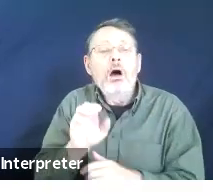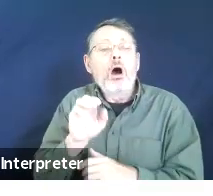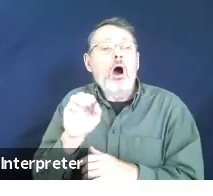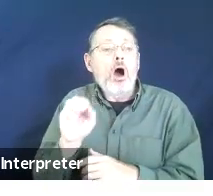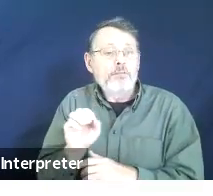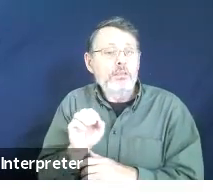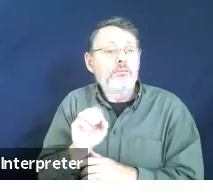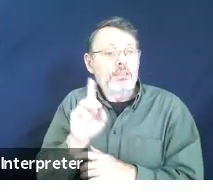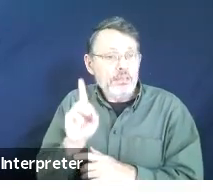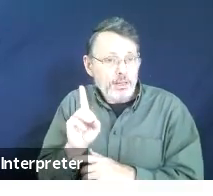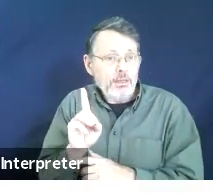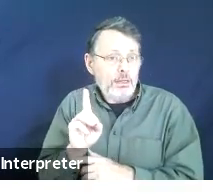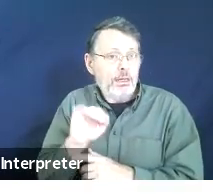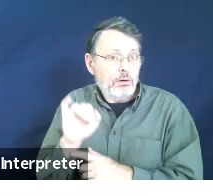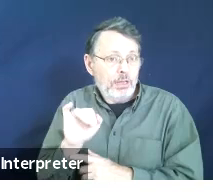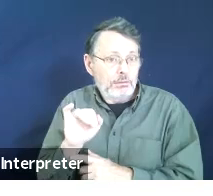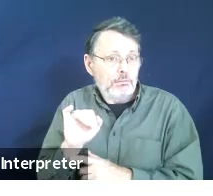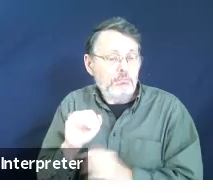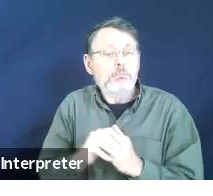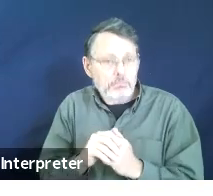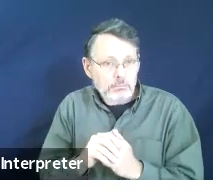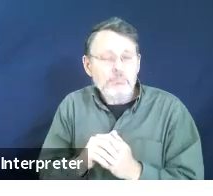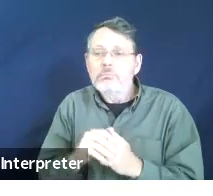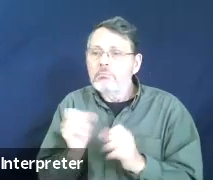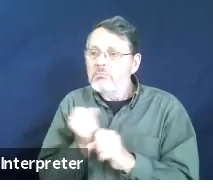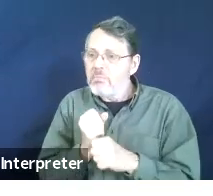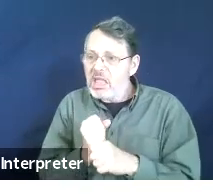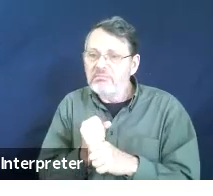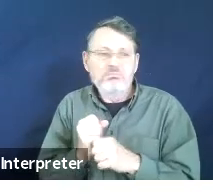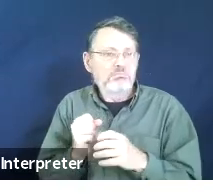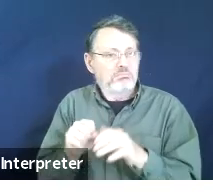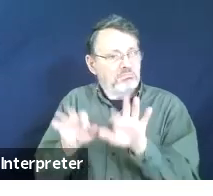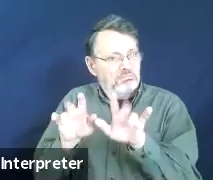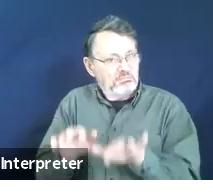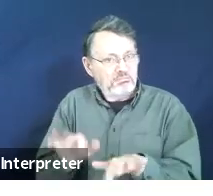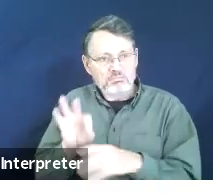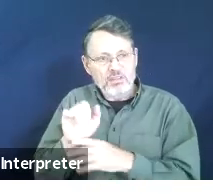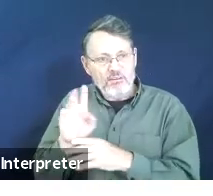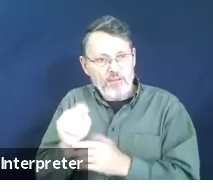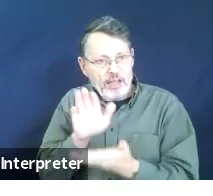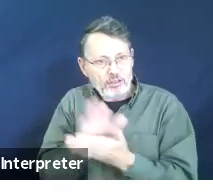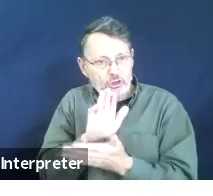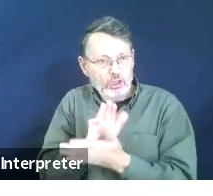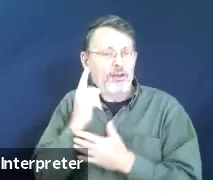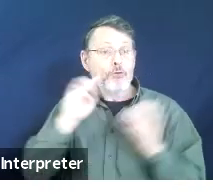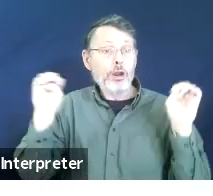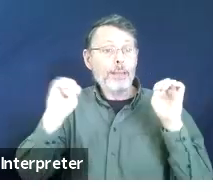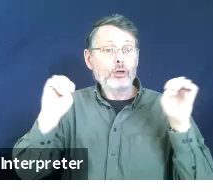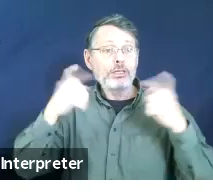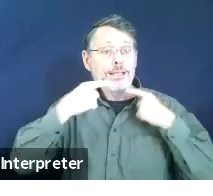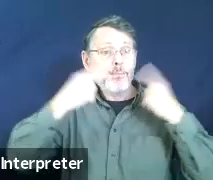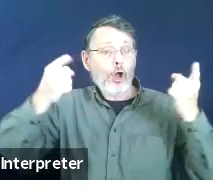we created a fact sheet on emergency protective measures for emergency broadcasts, so that states,